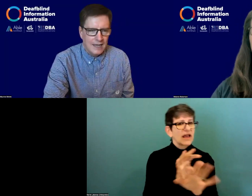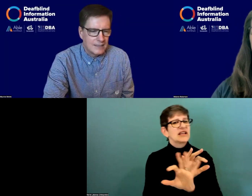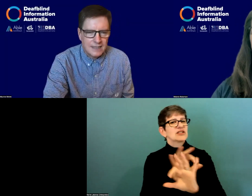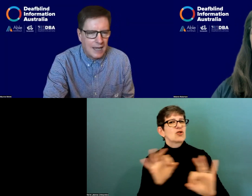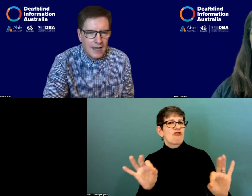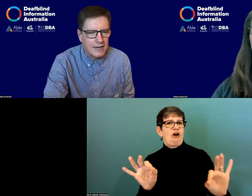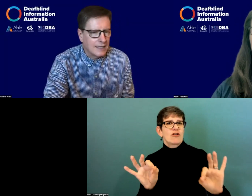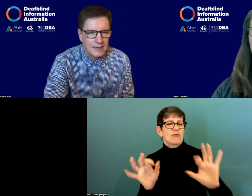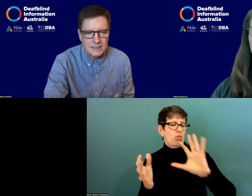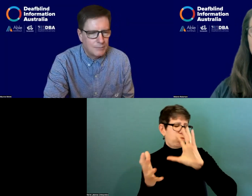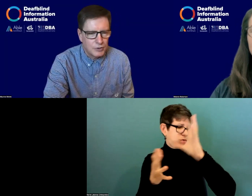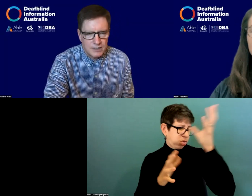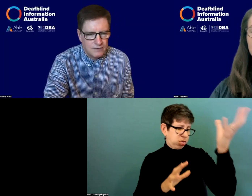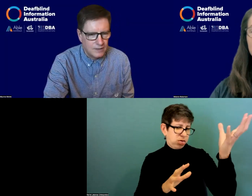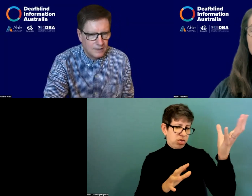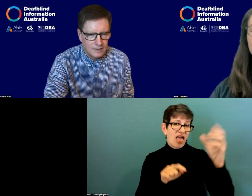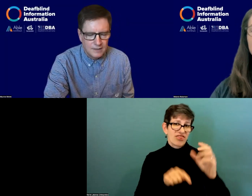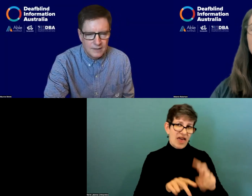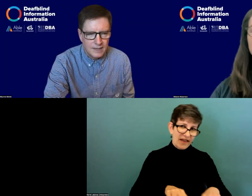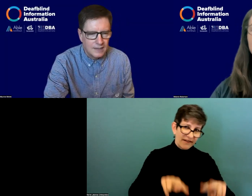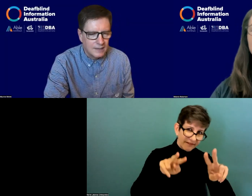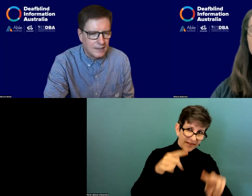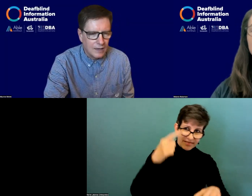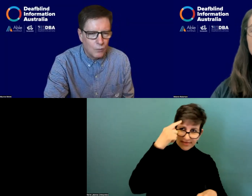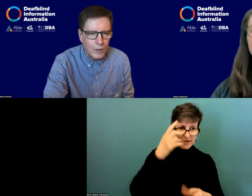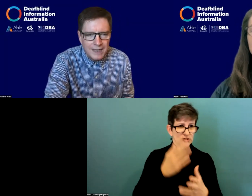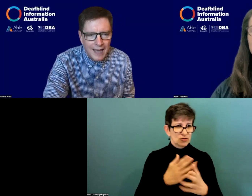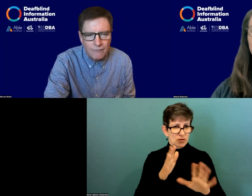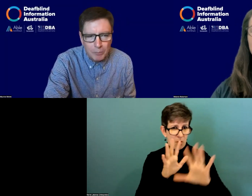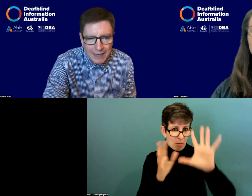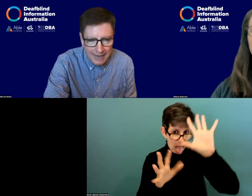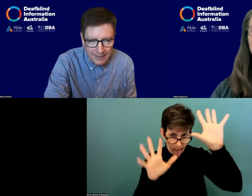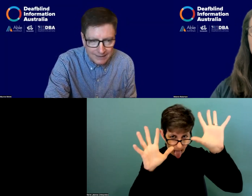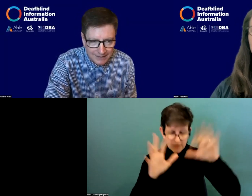as chaotic as they perceive it. That we have a plan.